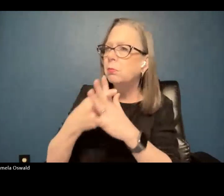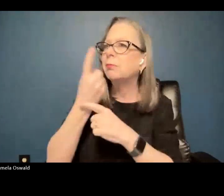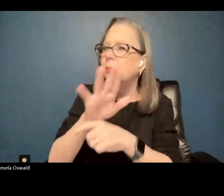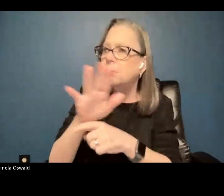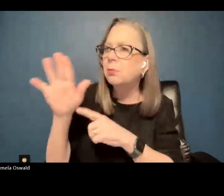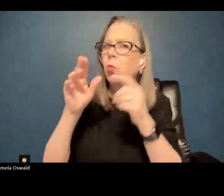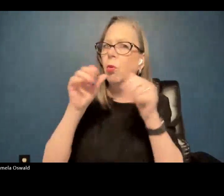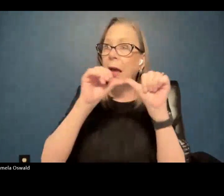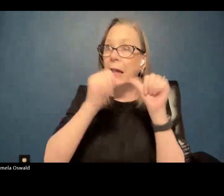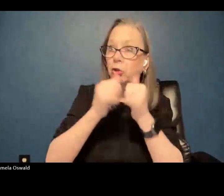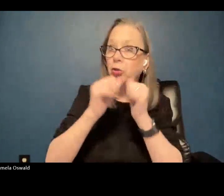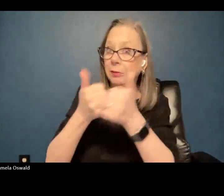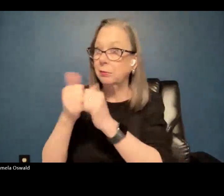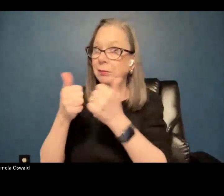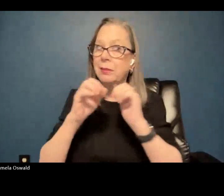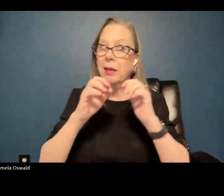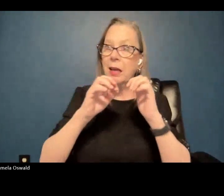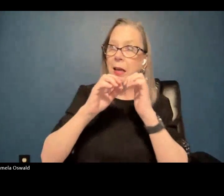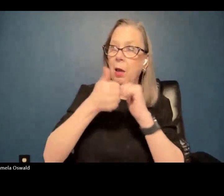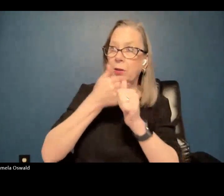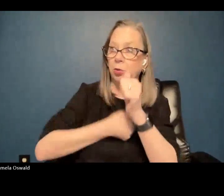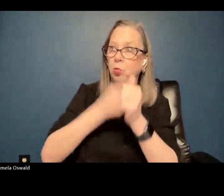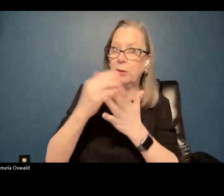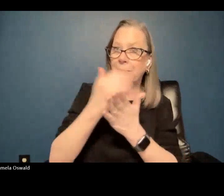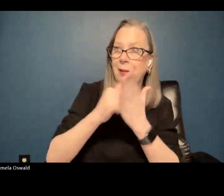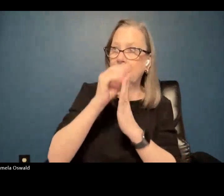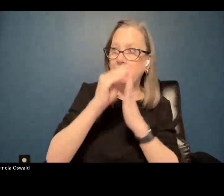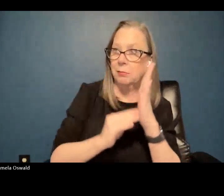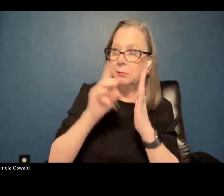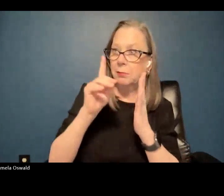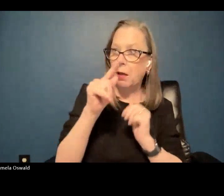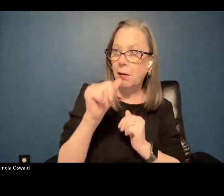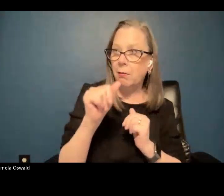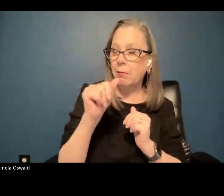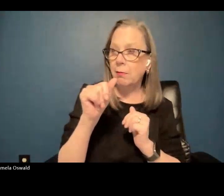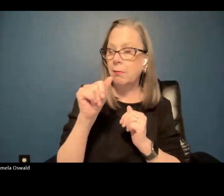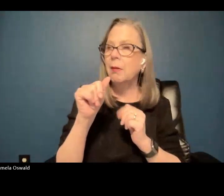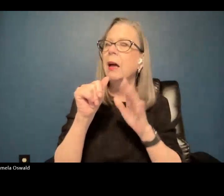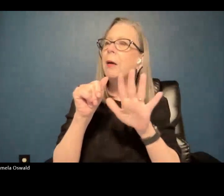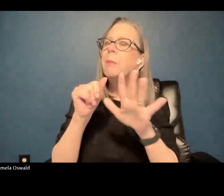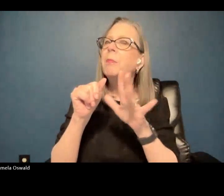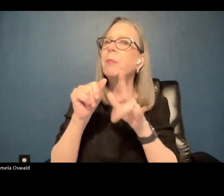data and then similarly or relatedly, what challenges emerged as you were doing that process?